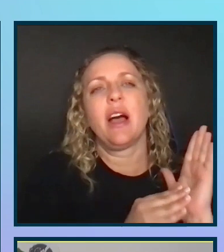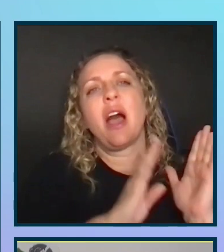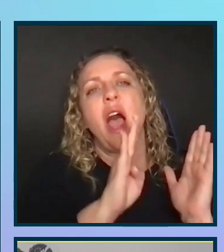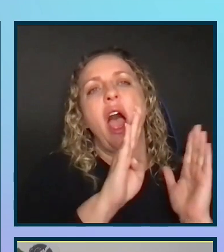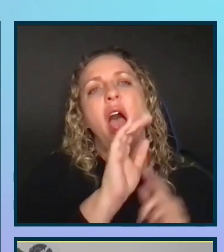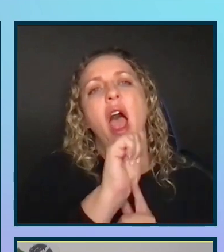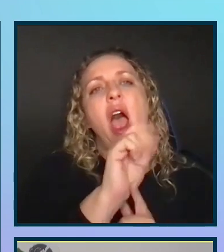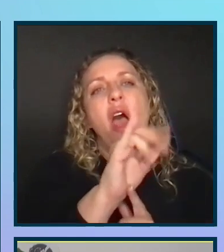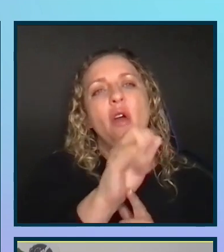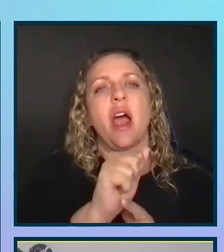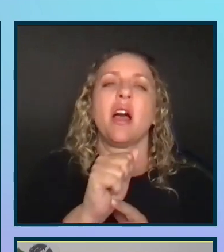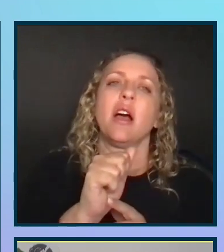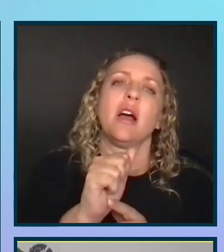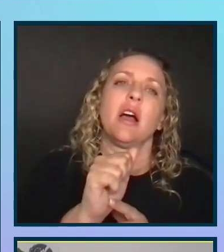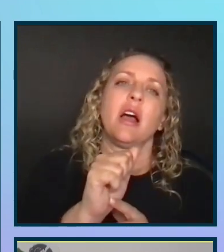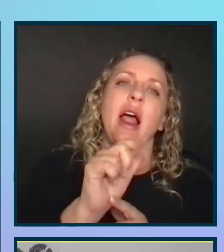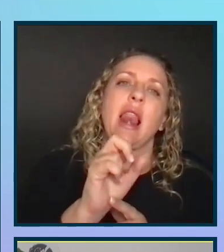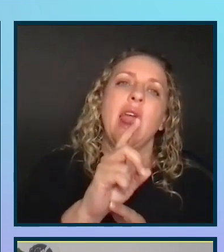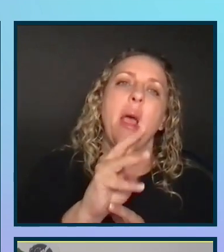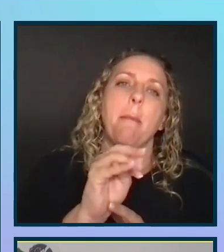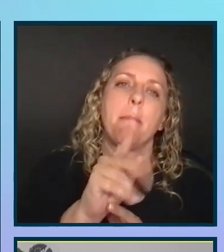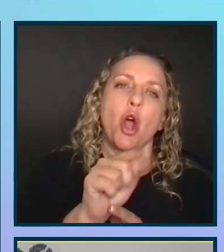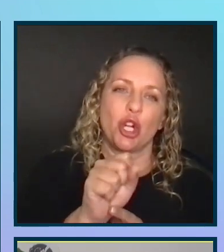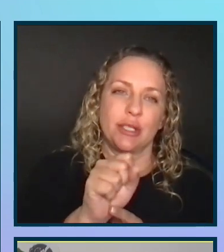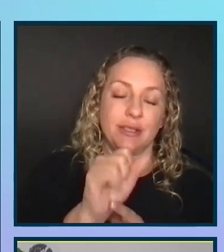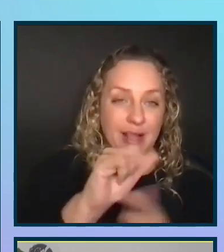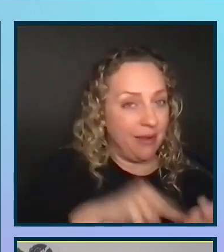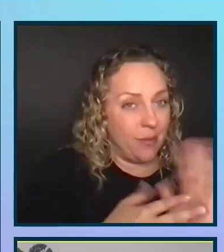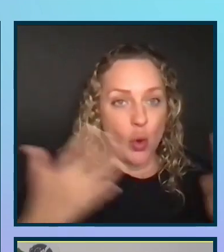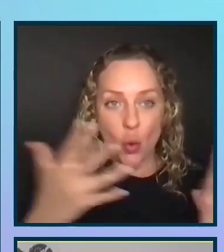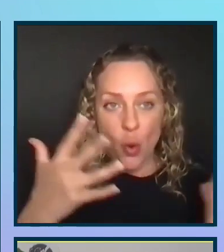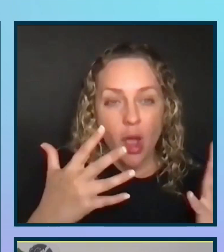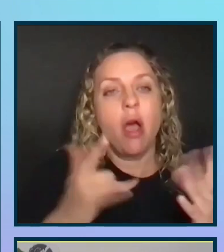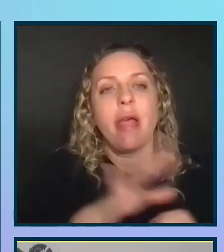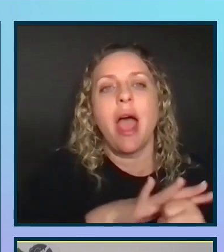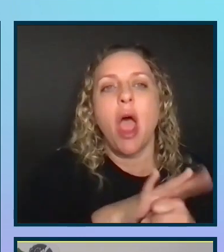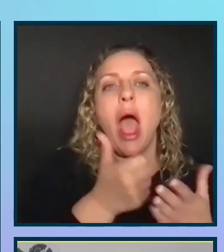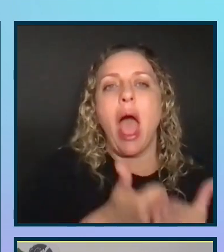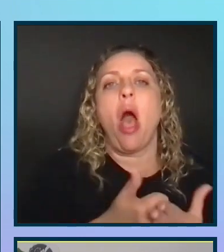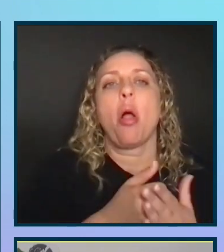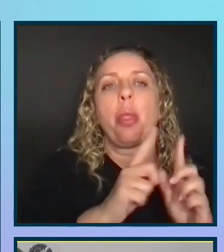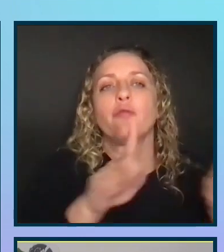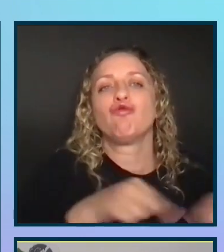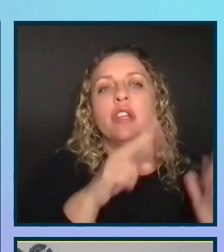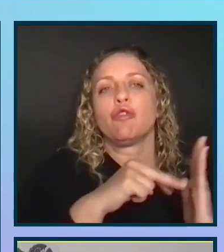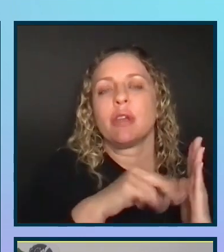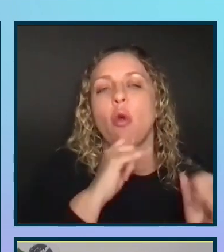So ARIA landmarks are ARIAs that had the screen reader users oriented on the page.